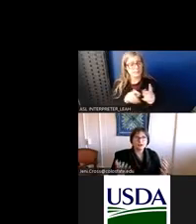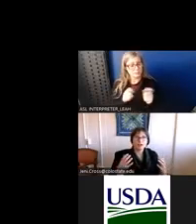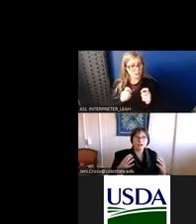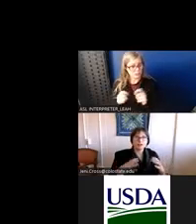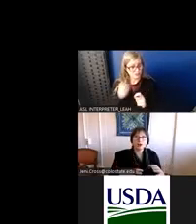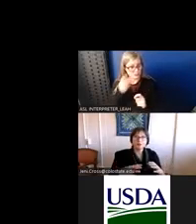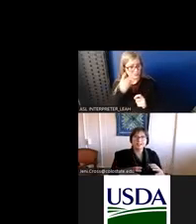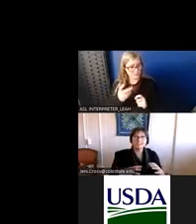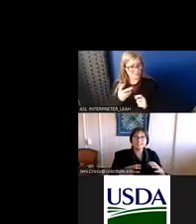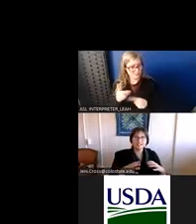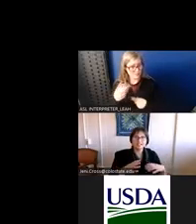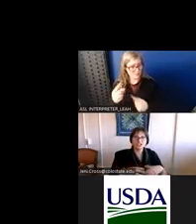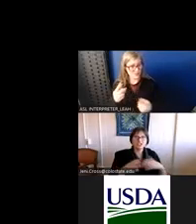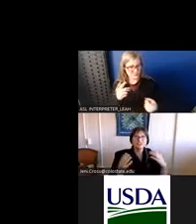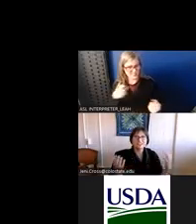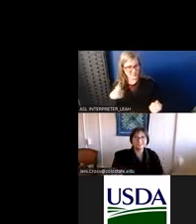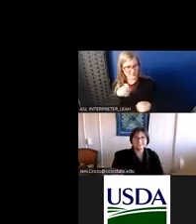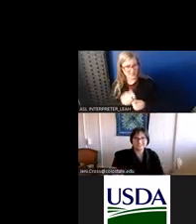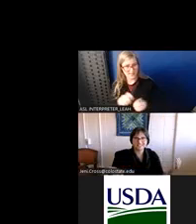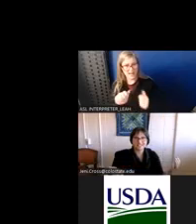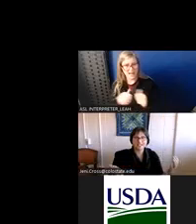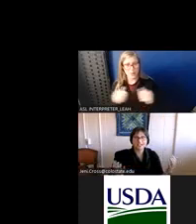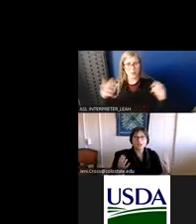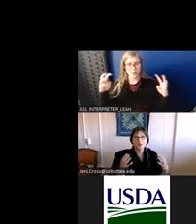about how complexity is shifting science.